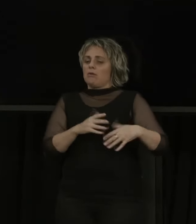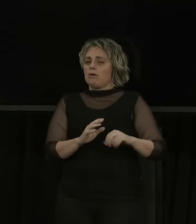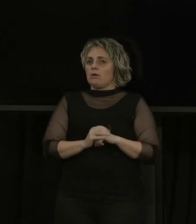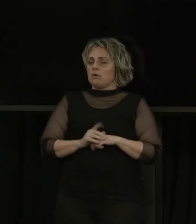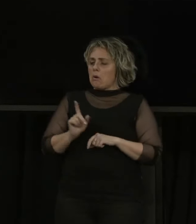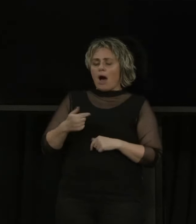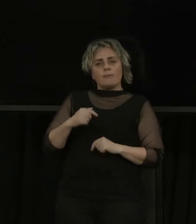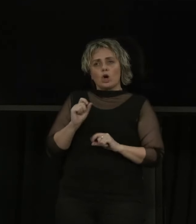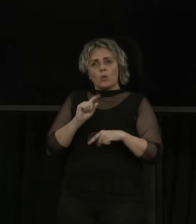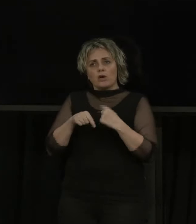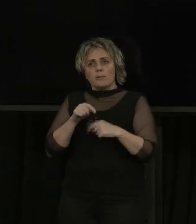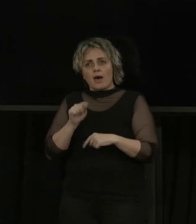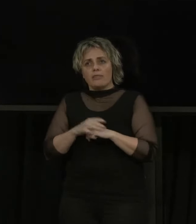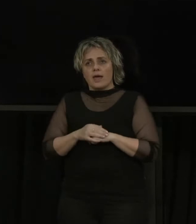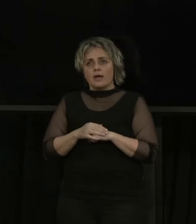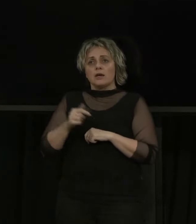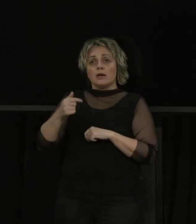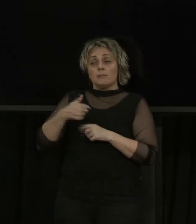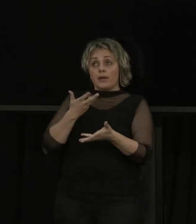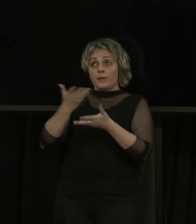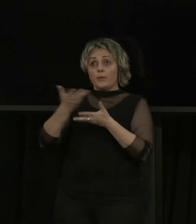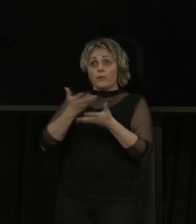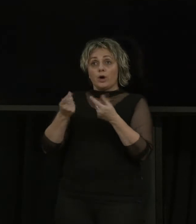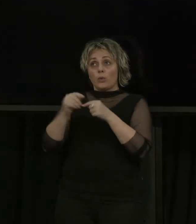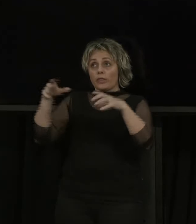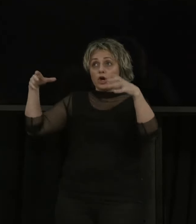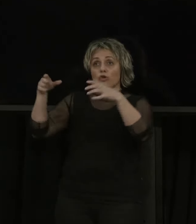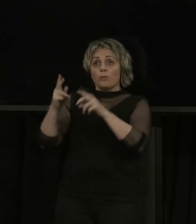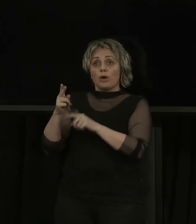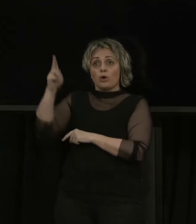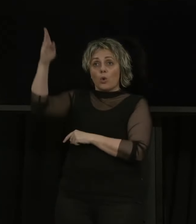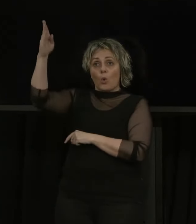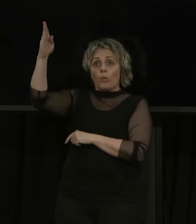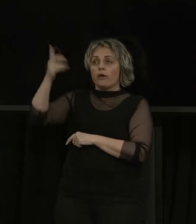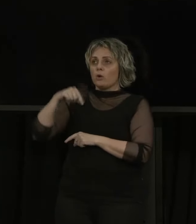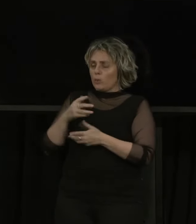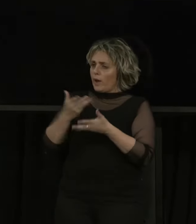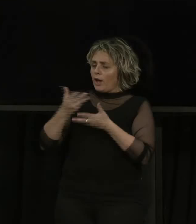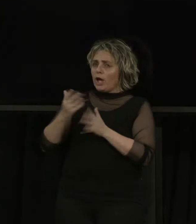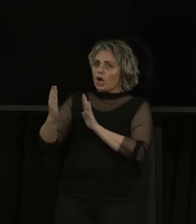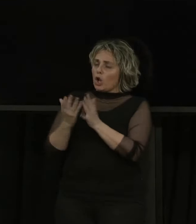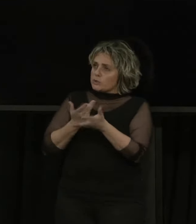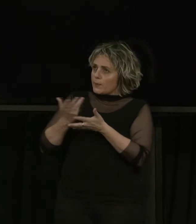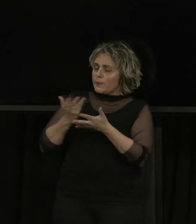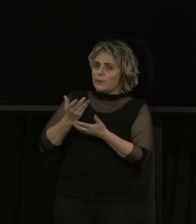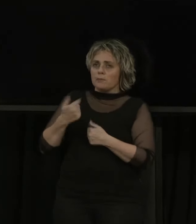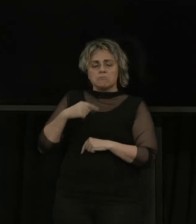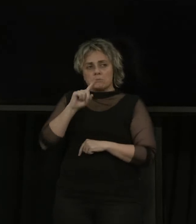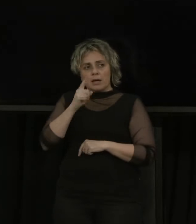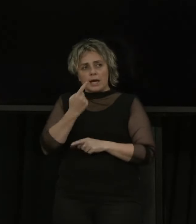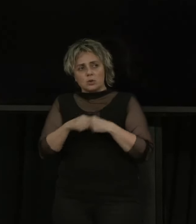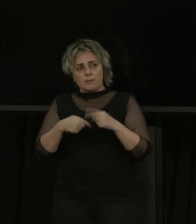On Twitter it was told they had developed a rollout across the island and it was dismissed by the government and the Ministry of health, why was that?